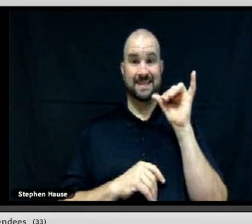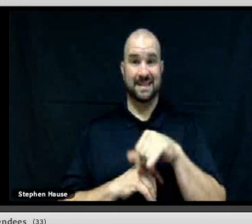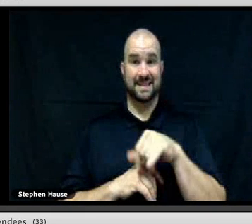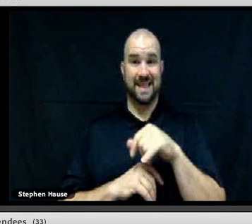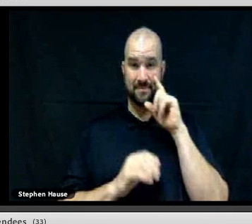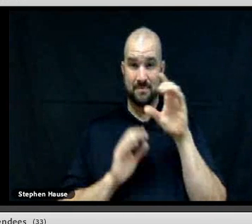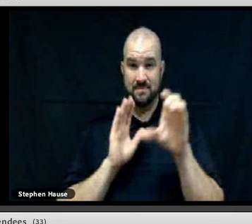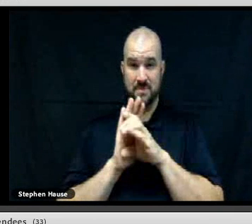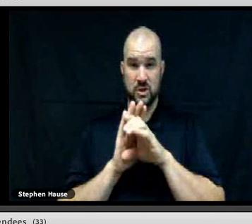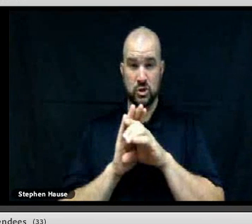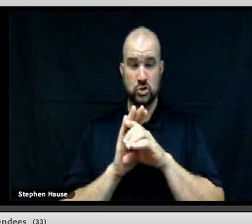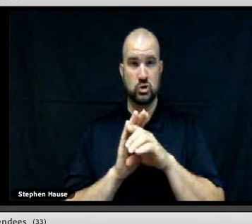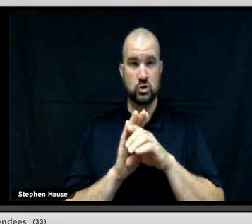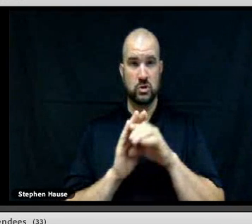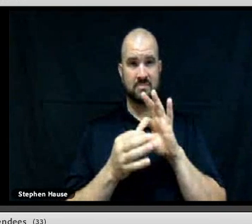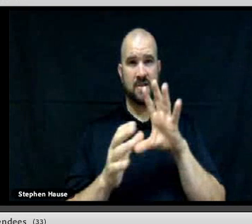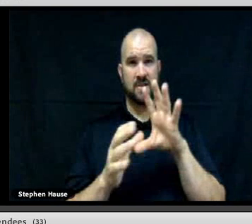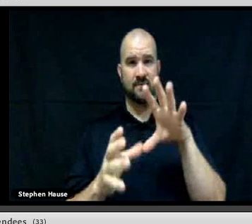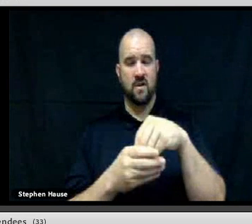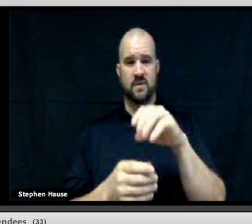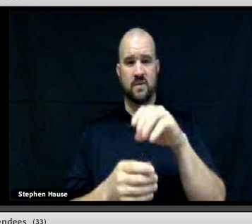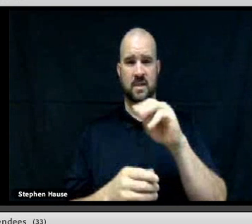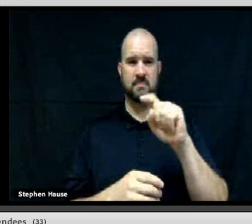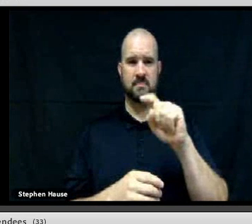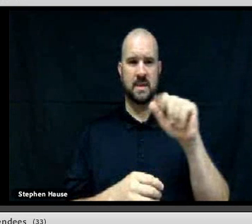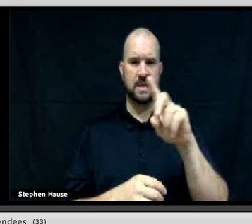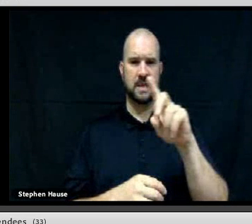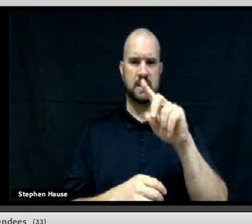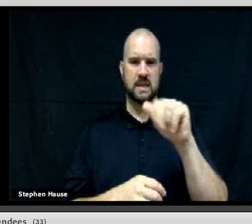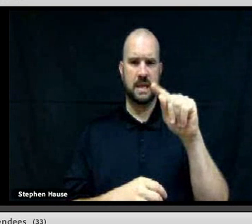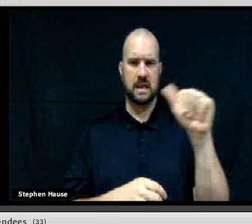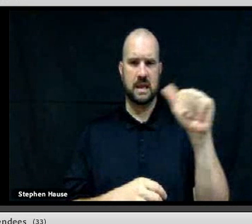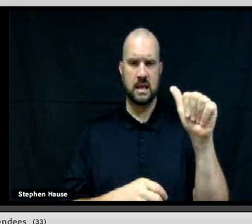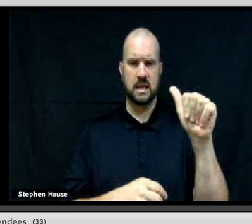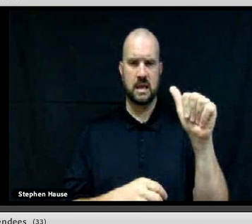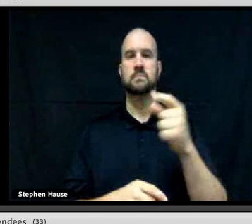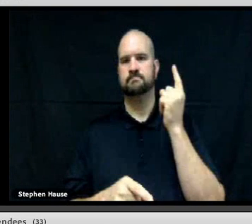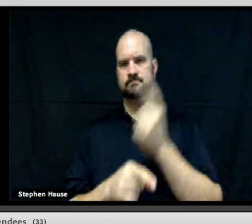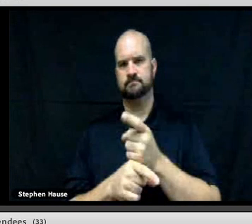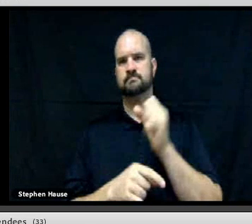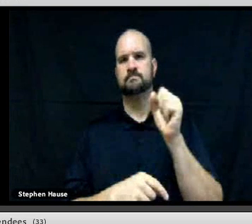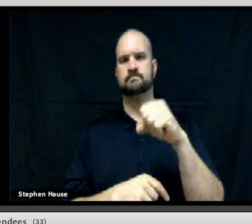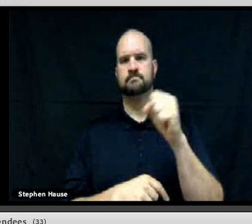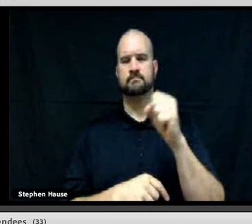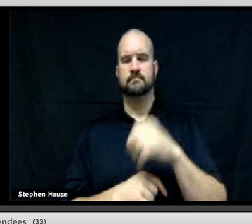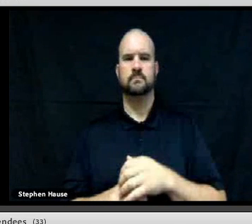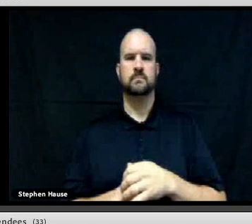Zayas-Ruiz: Yes. Joanne: So, the thumbnails would be able to be downloaded, uh,